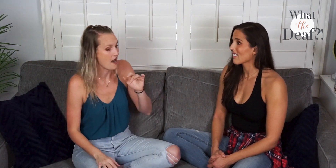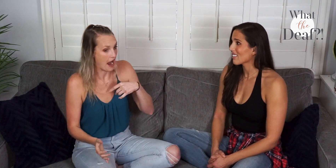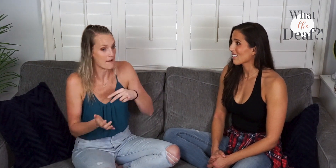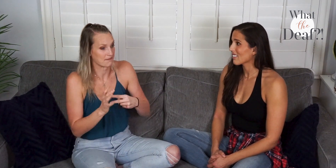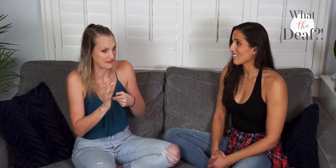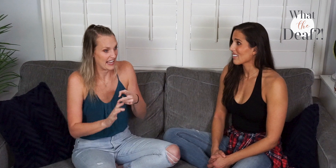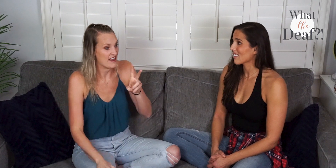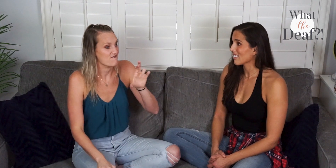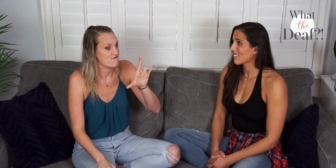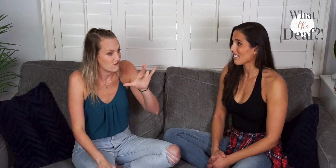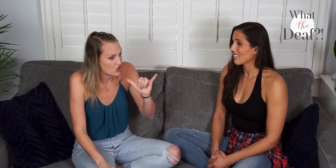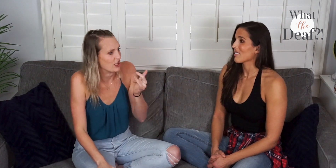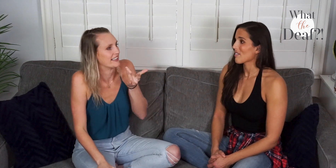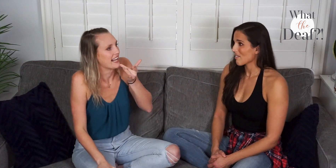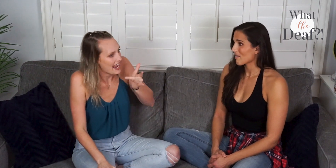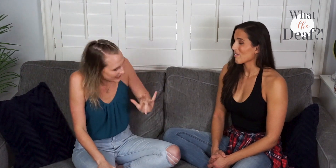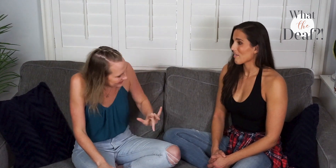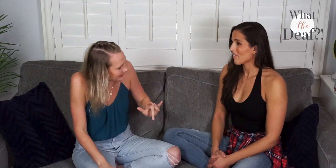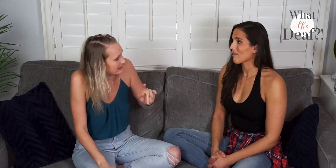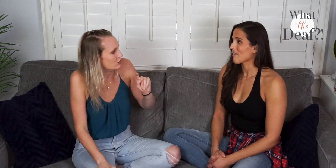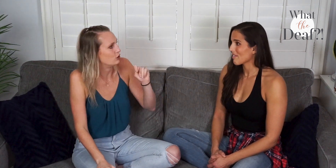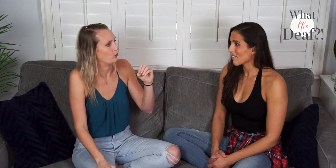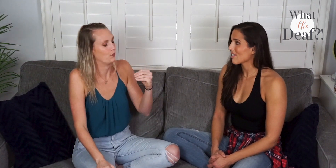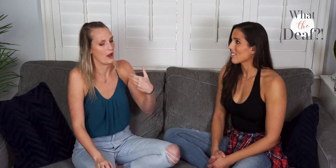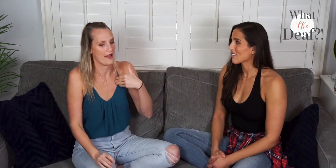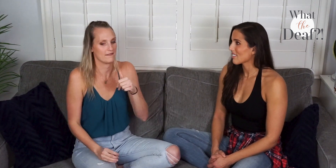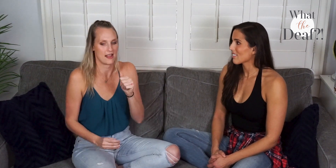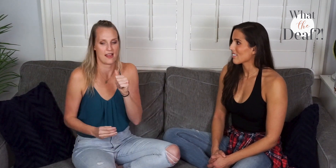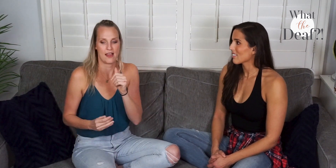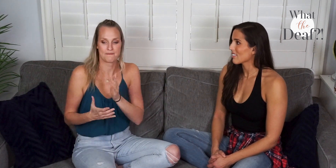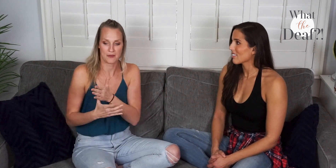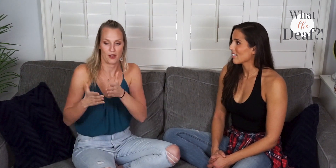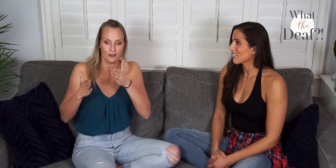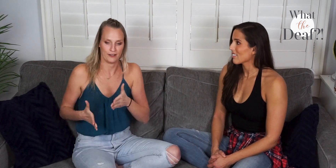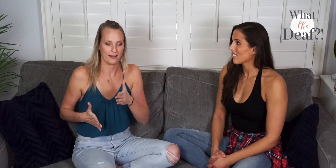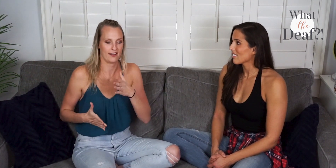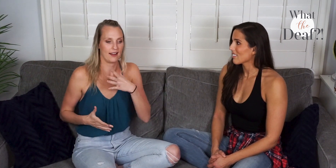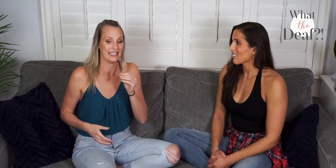I mean, very lucky to have a partner that has a family